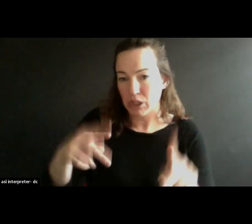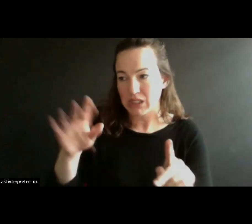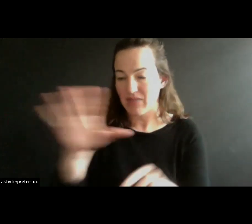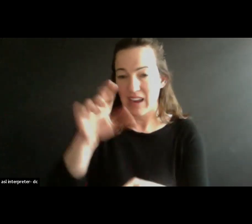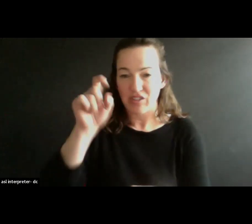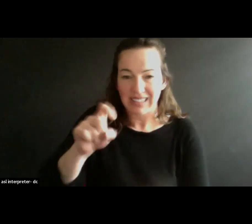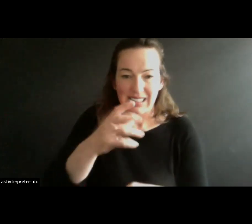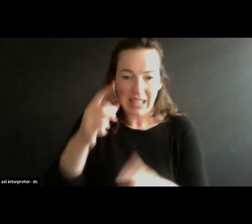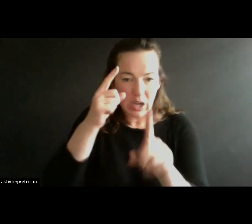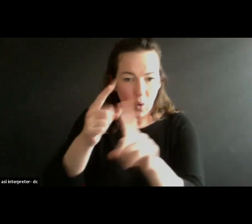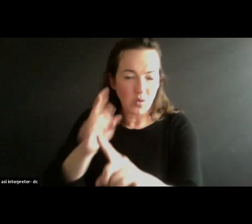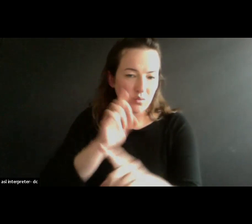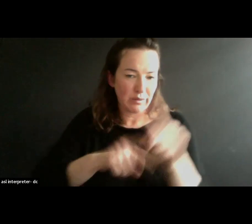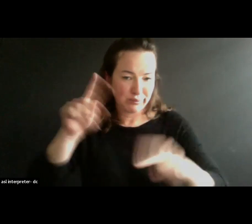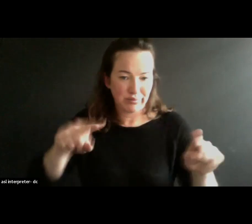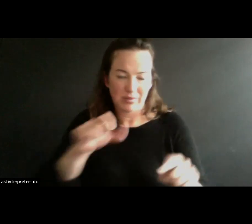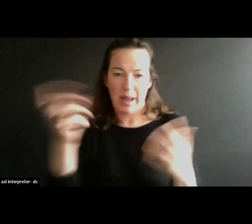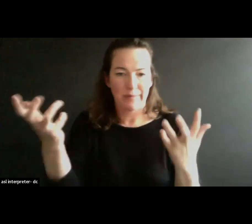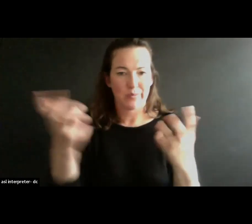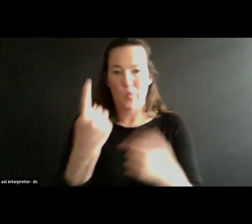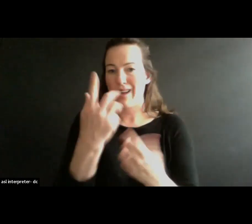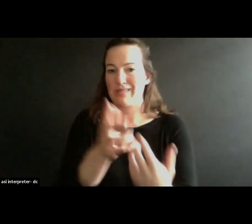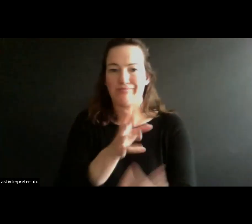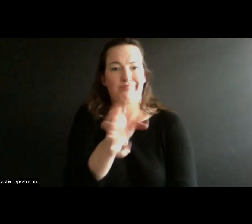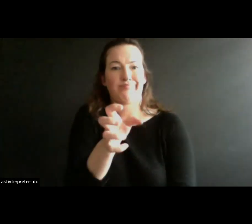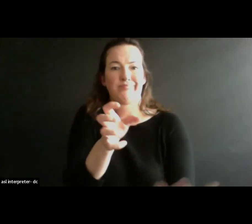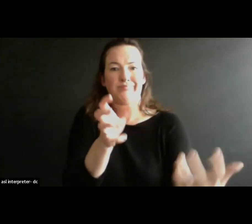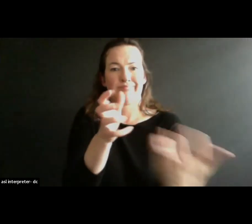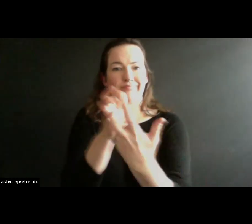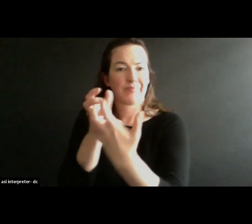to be different. It's not a one size fits all. So we kind of do that in a mix of having